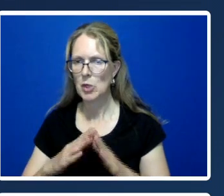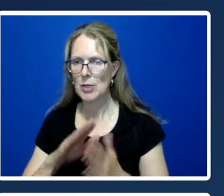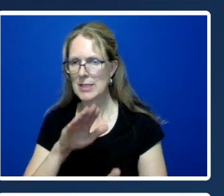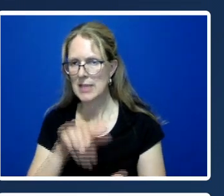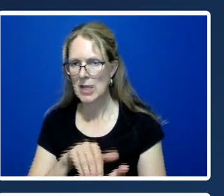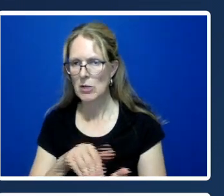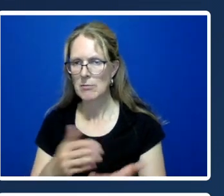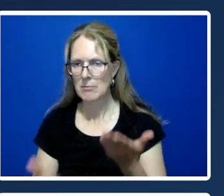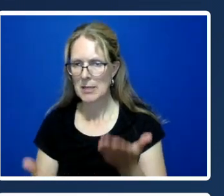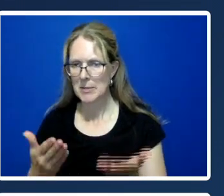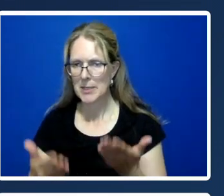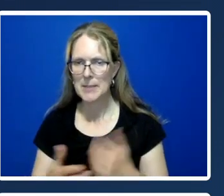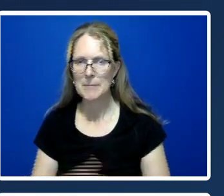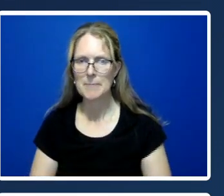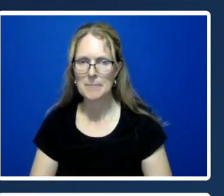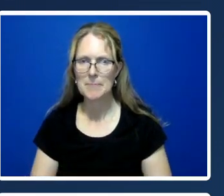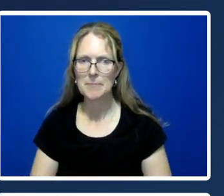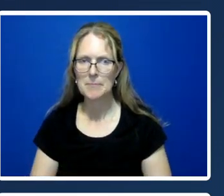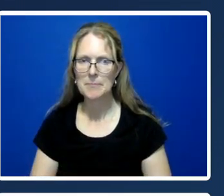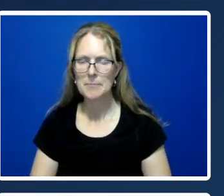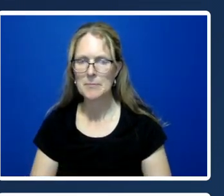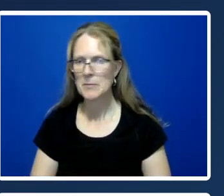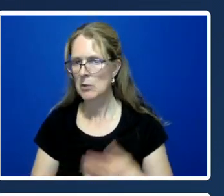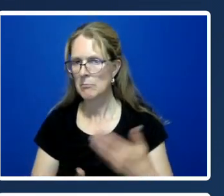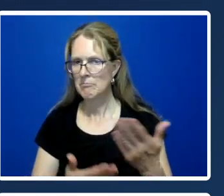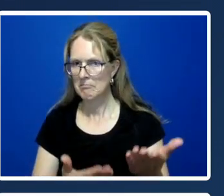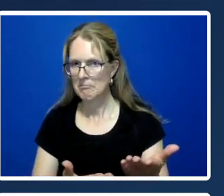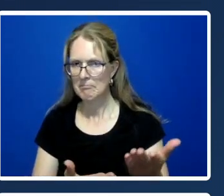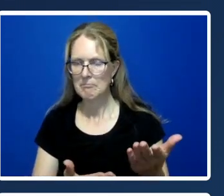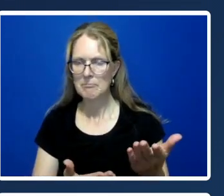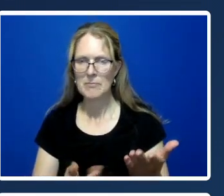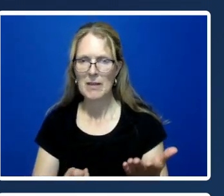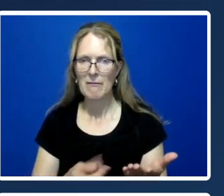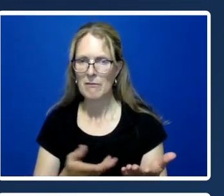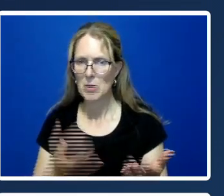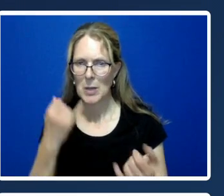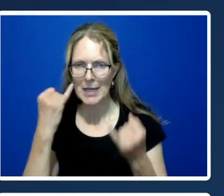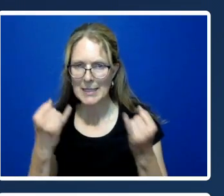this is just some really top-level items but it just kind of shows you some of